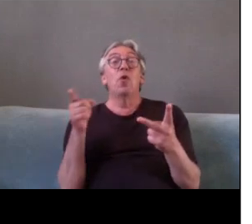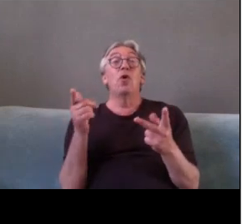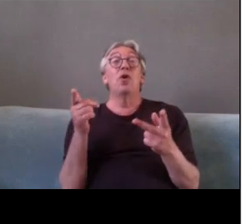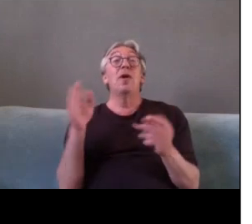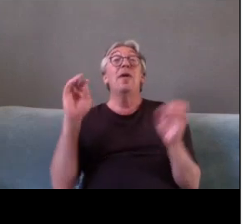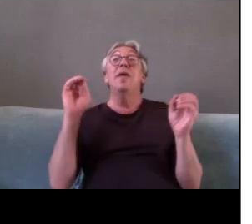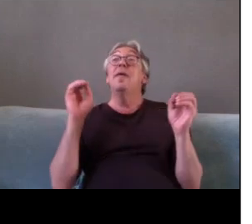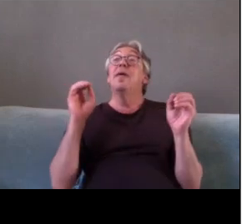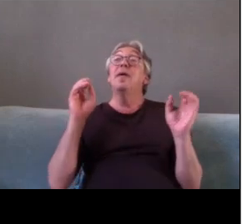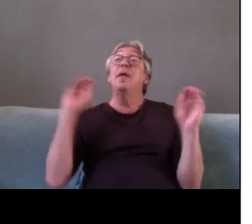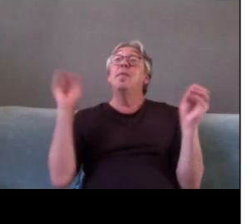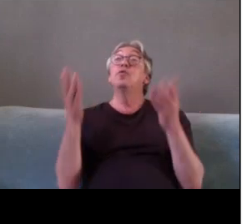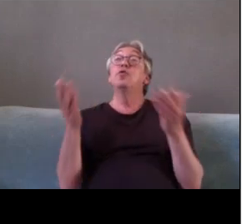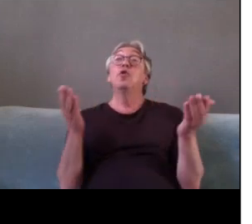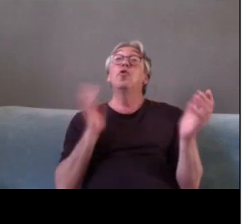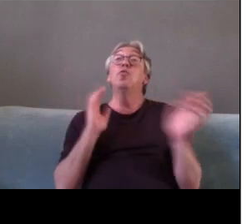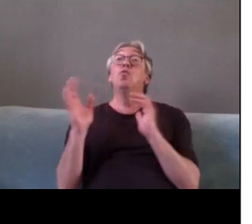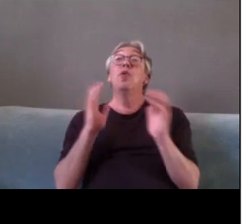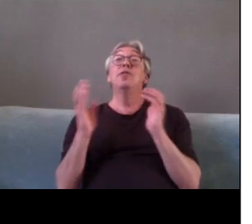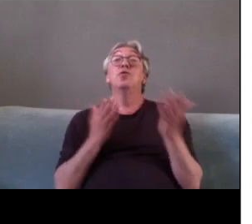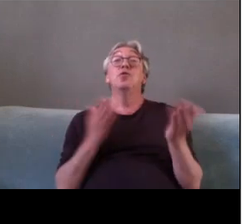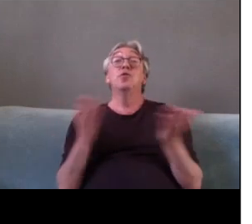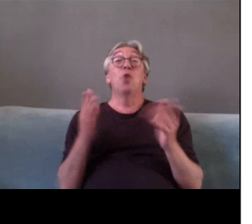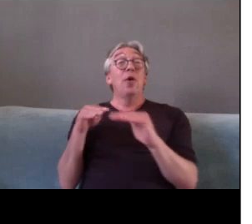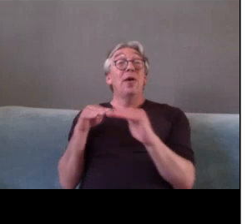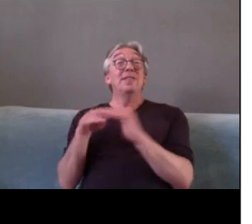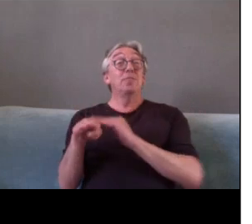of emergency communications all the time, yeah,